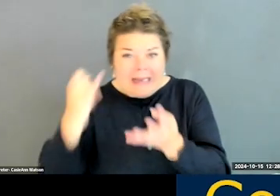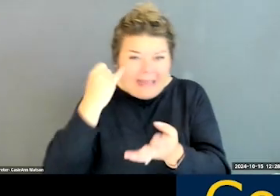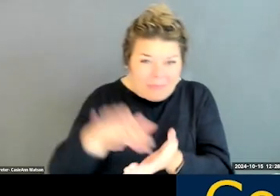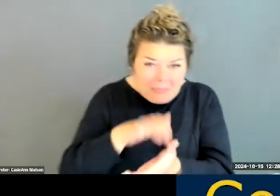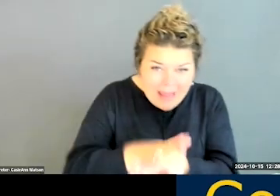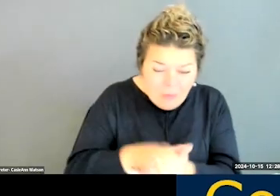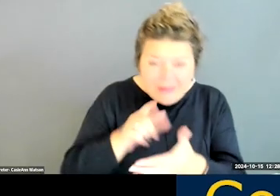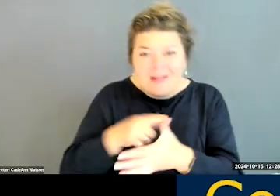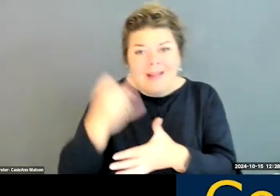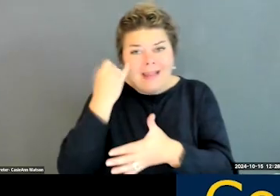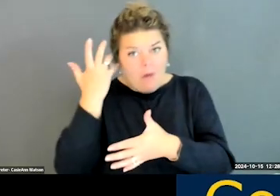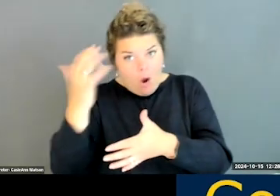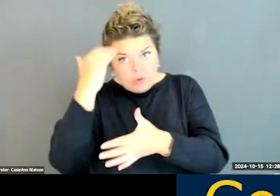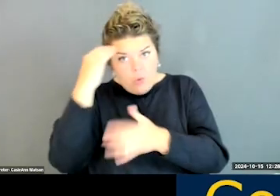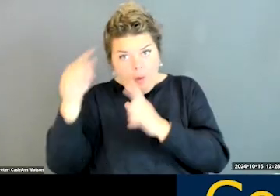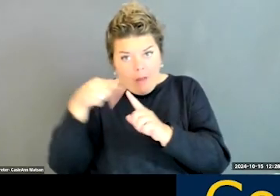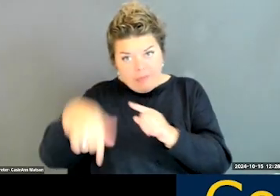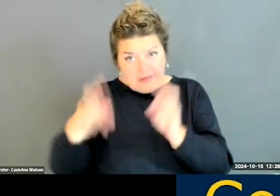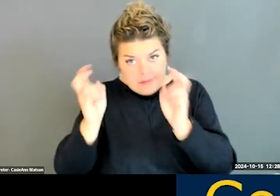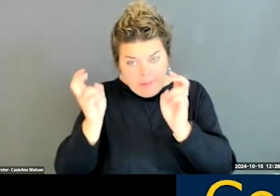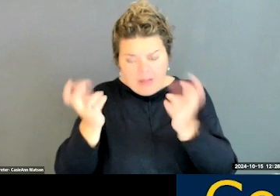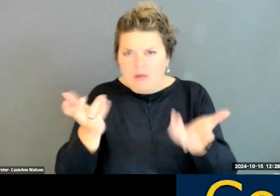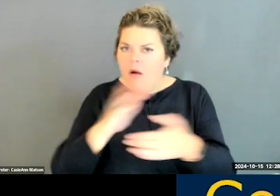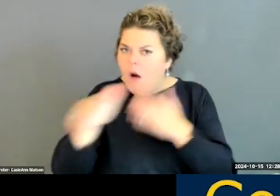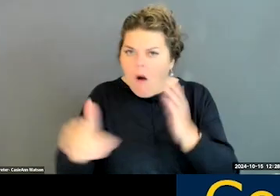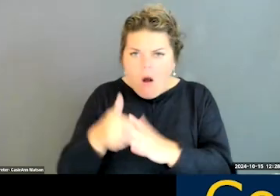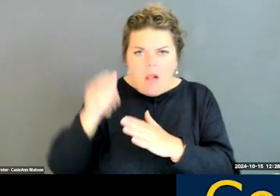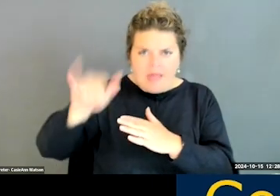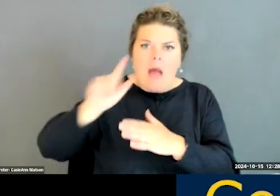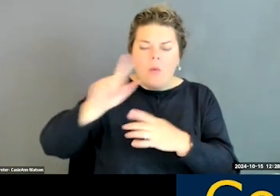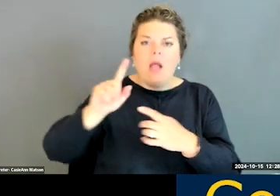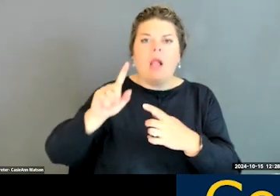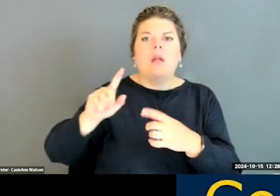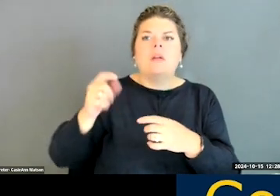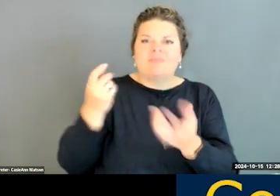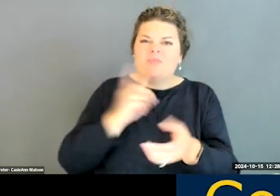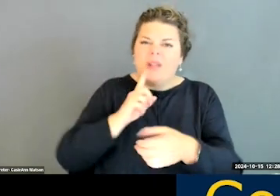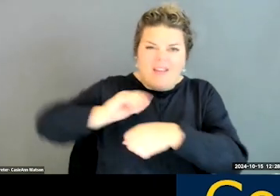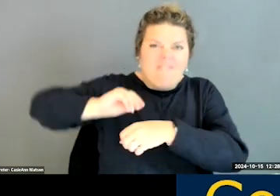already have some knowledge about the subject, it's all going to affect how that person is going to receive your message.